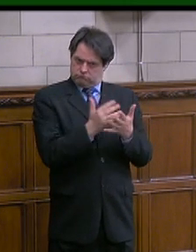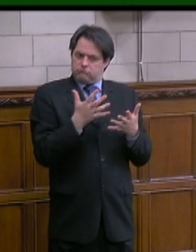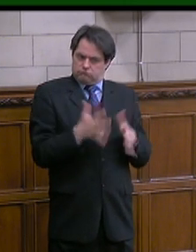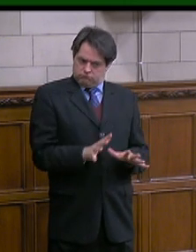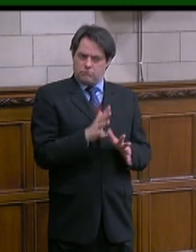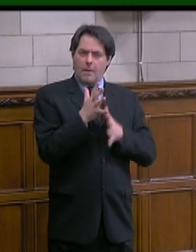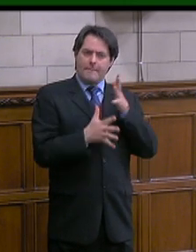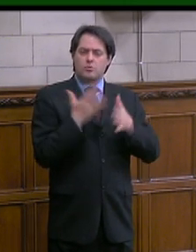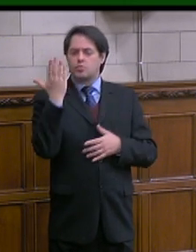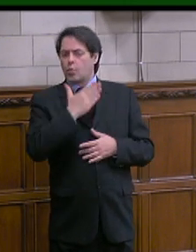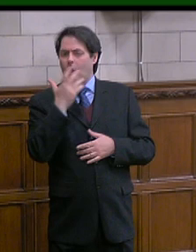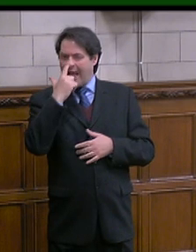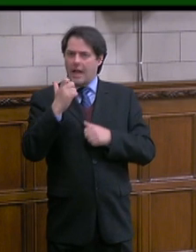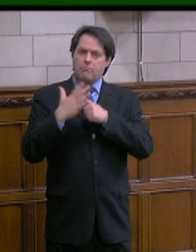develop a broader school curriculum.